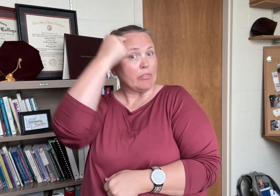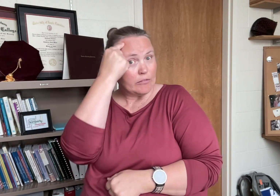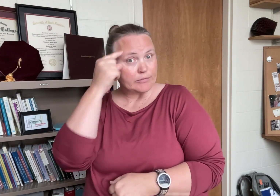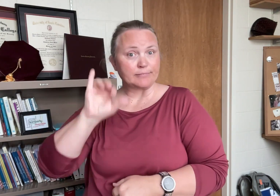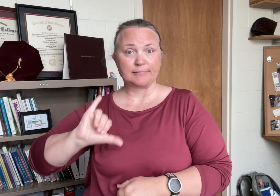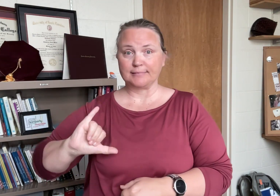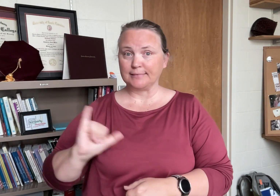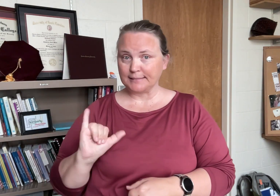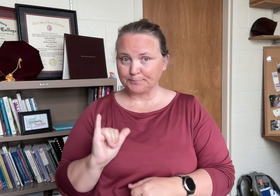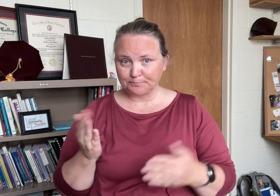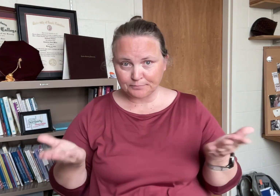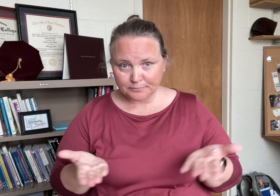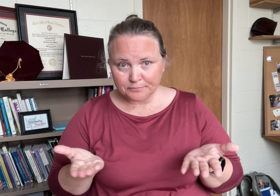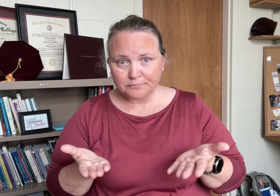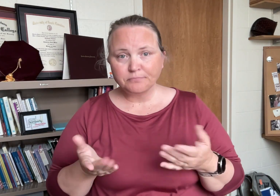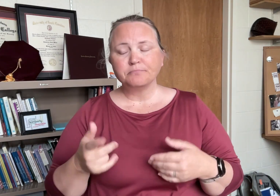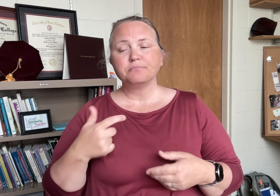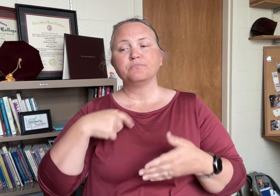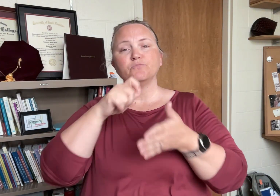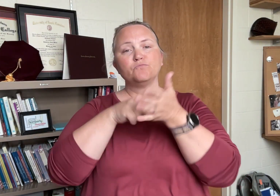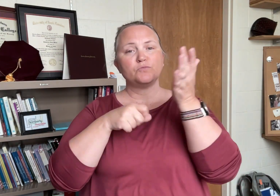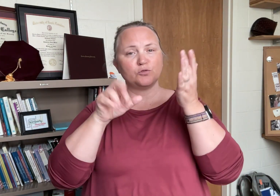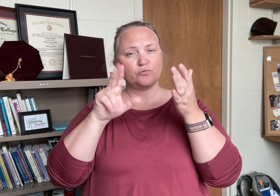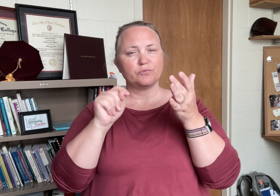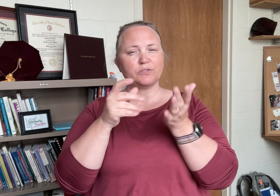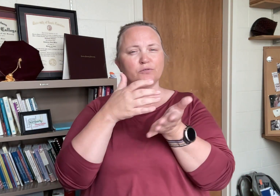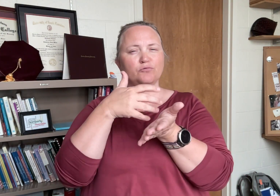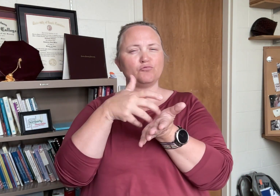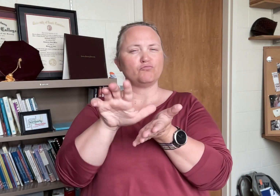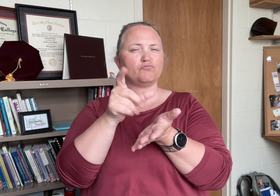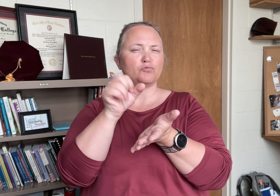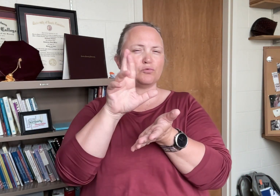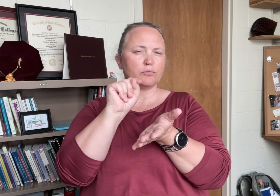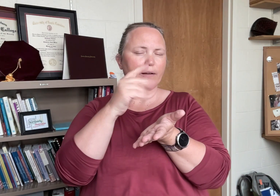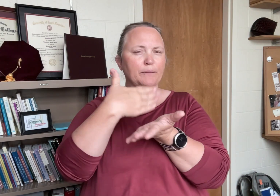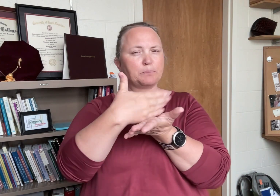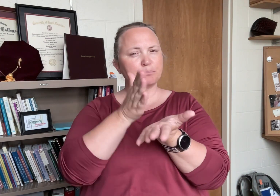would work here at this institution where I am now, so I wrote out a draft,